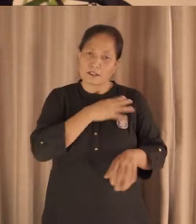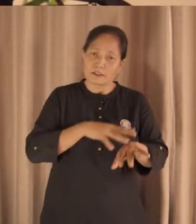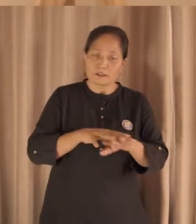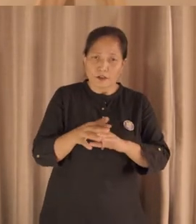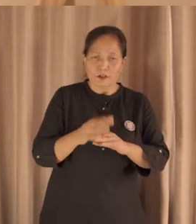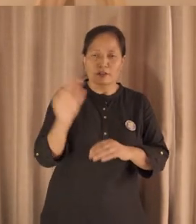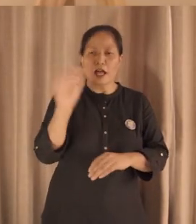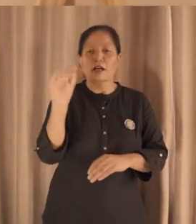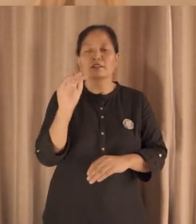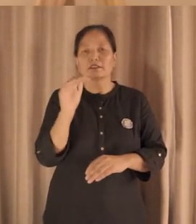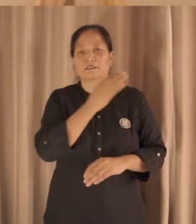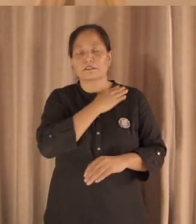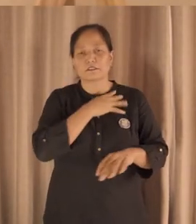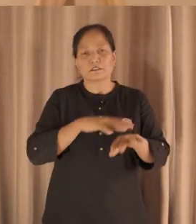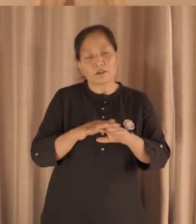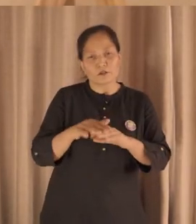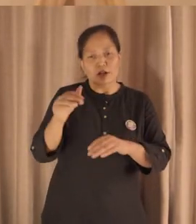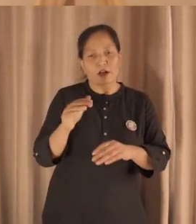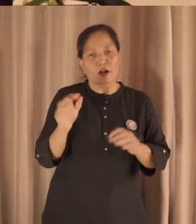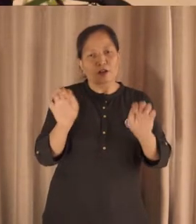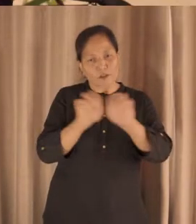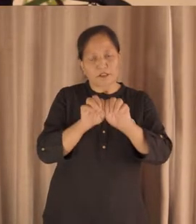why there is diversity in language. But the curriculum is developed as per the values